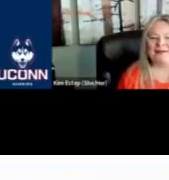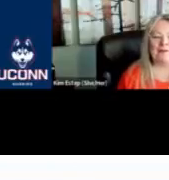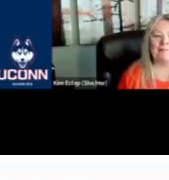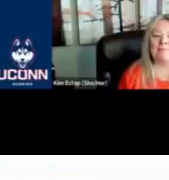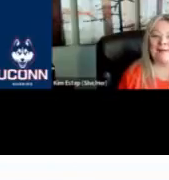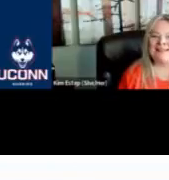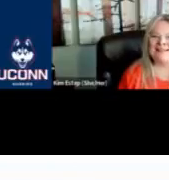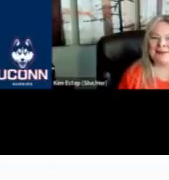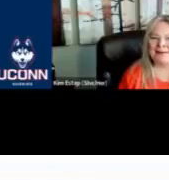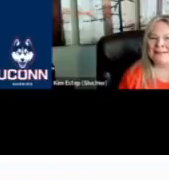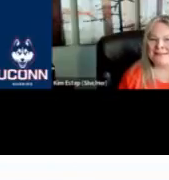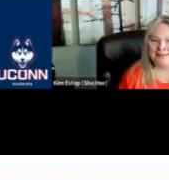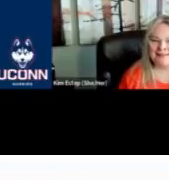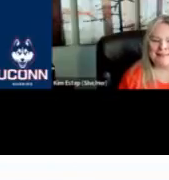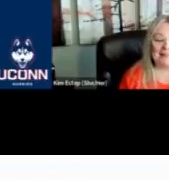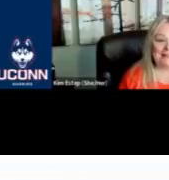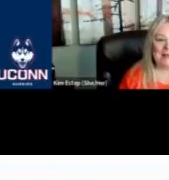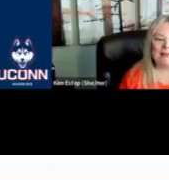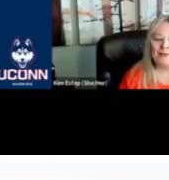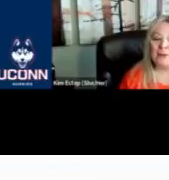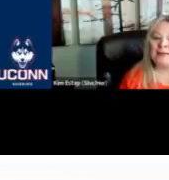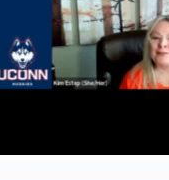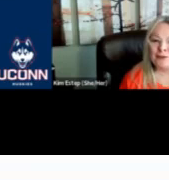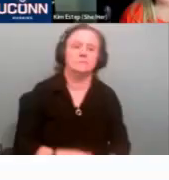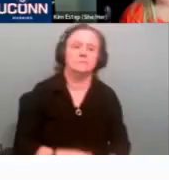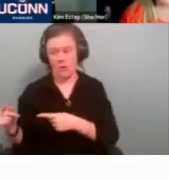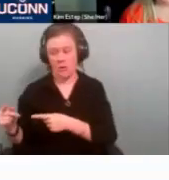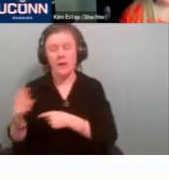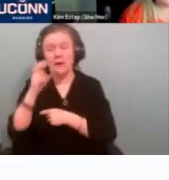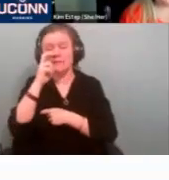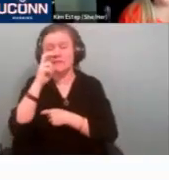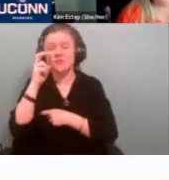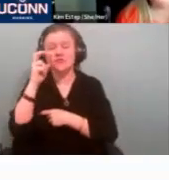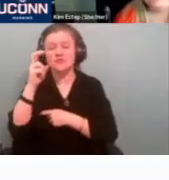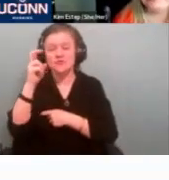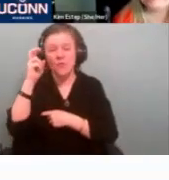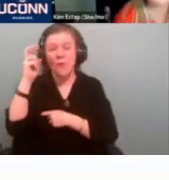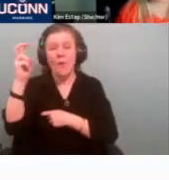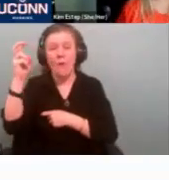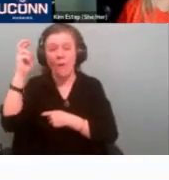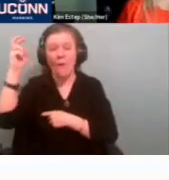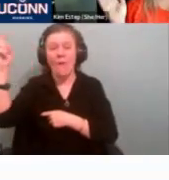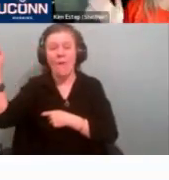are at home my dog just as an aside is snoring so loud right now. Like so loud. I hope you